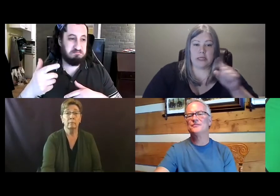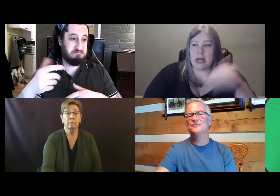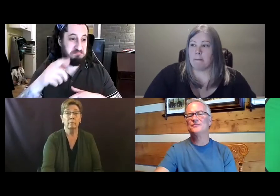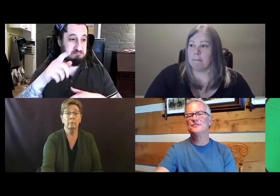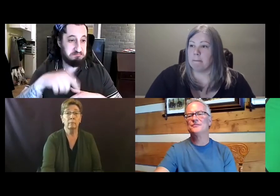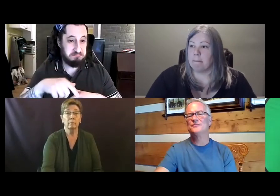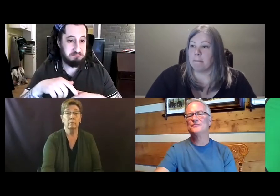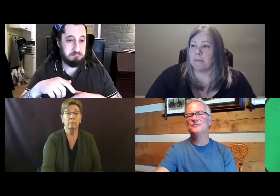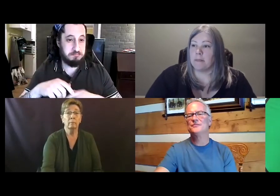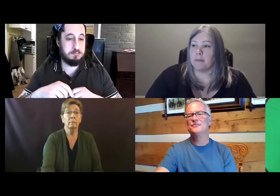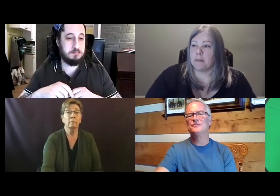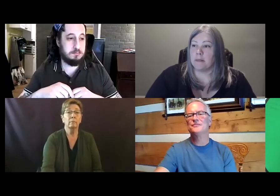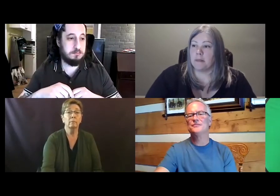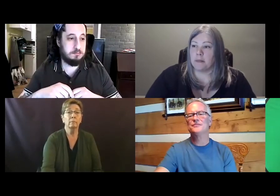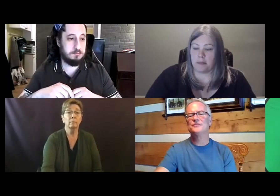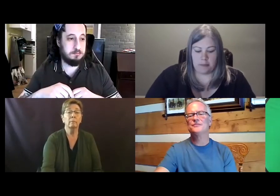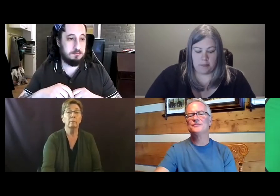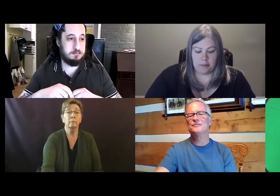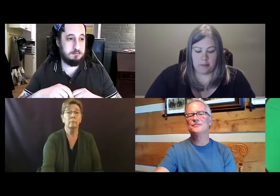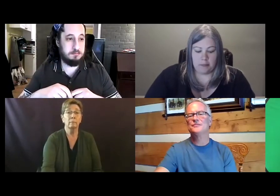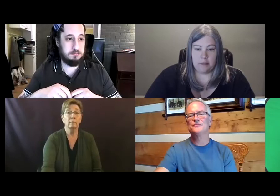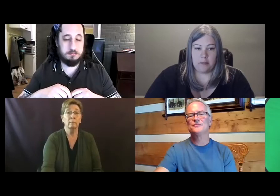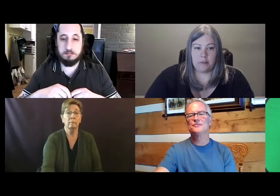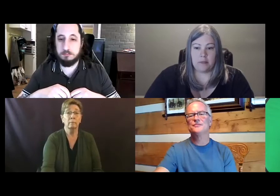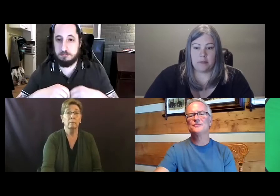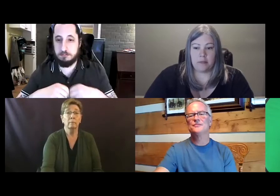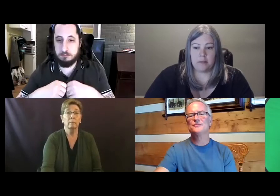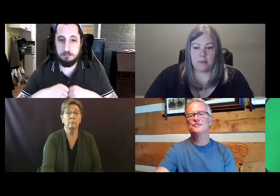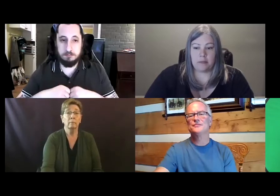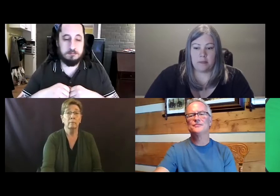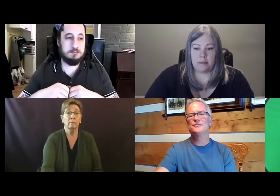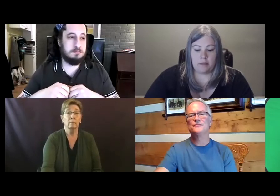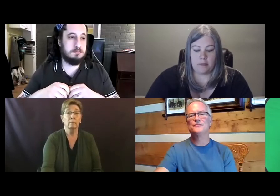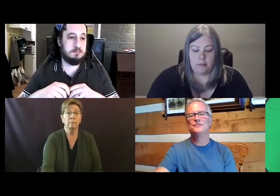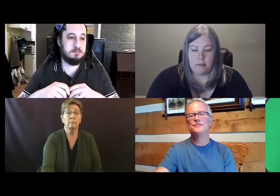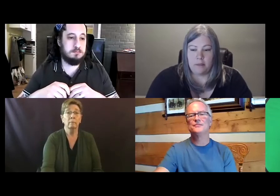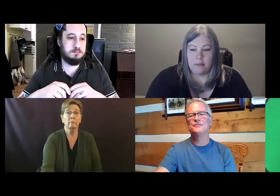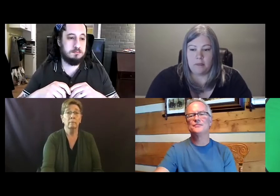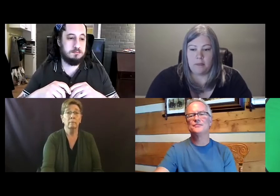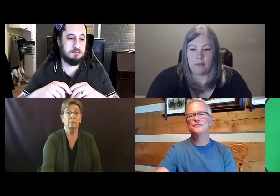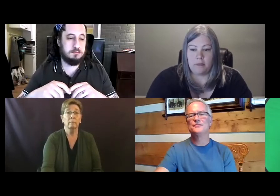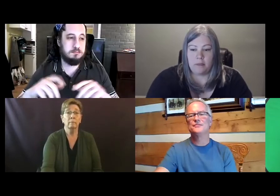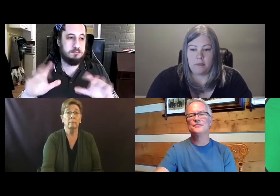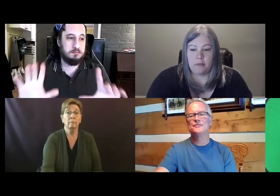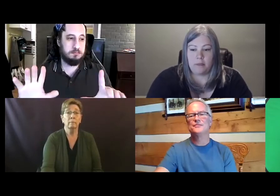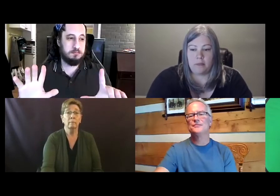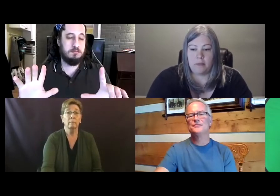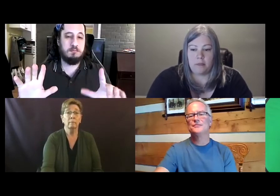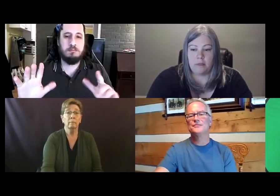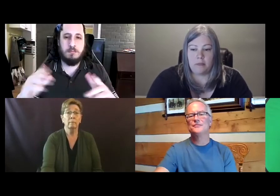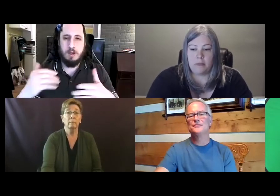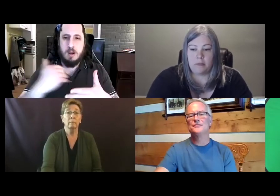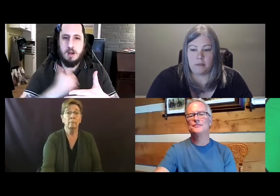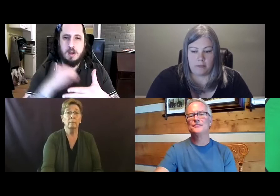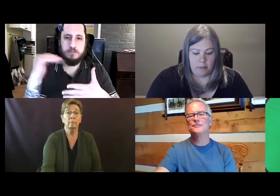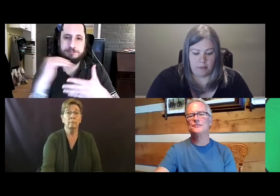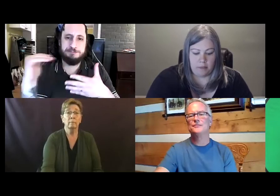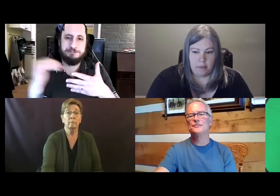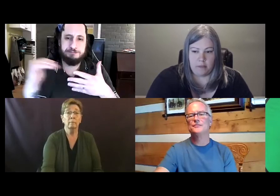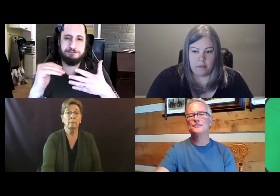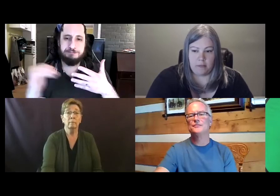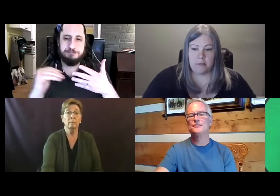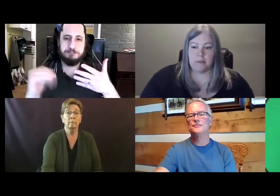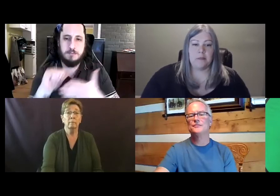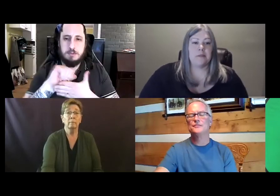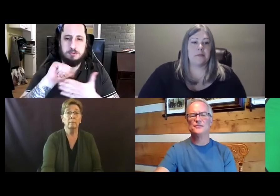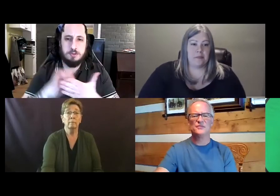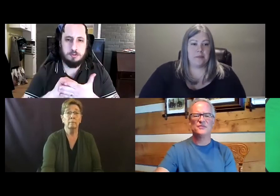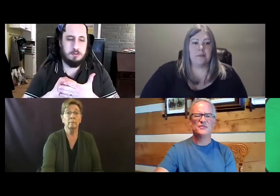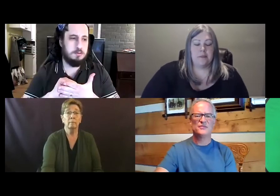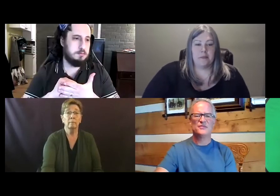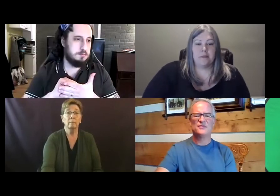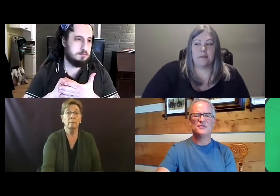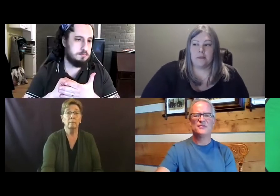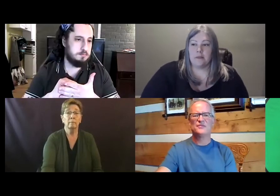And I am assuming that you all have the Power Point slides.